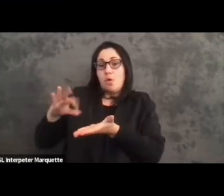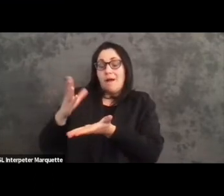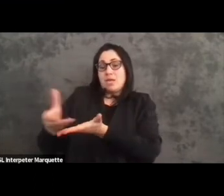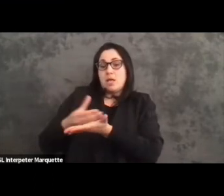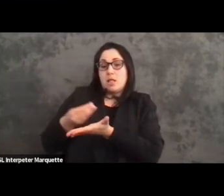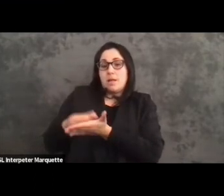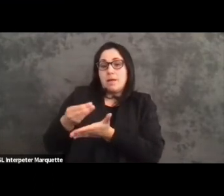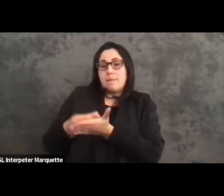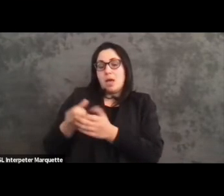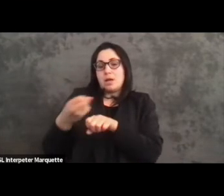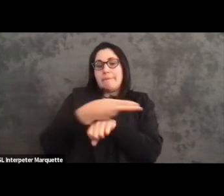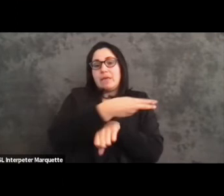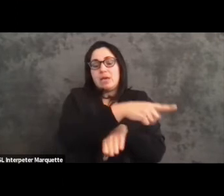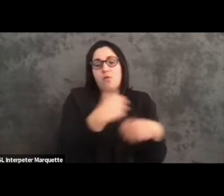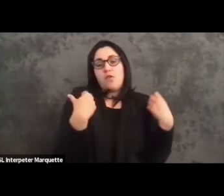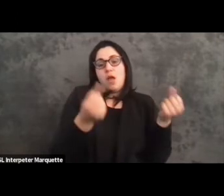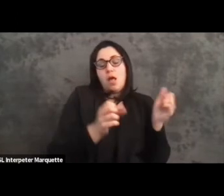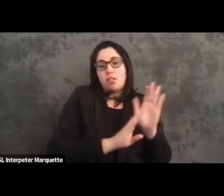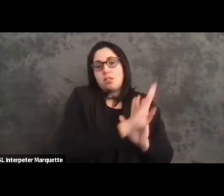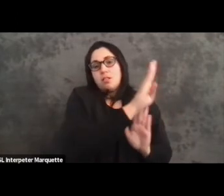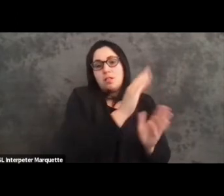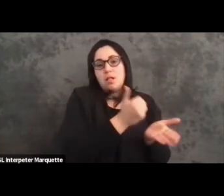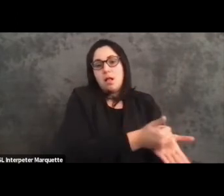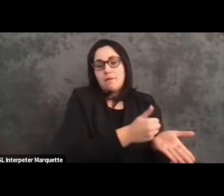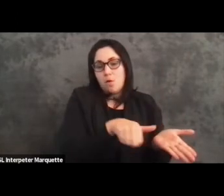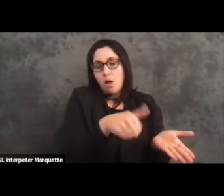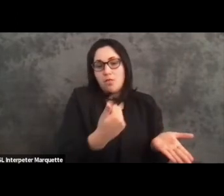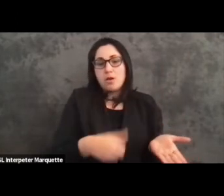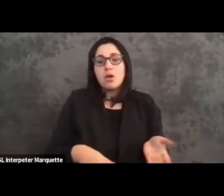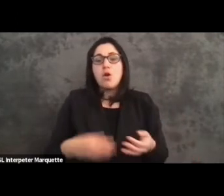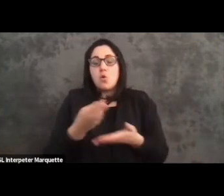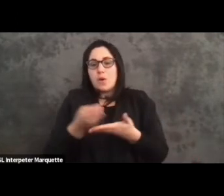in place. Profits for some prevailed over healthy possibilities